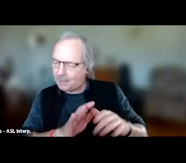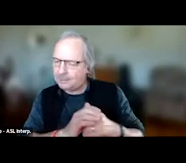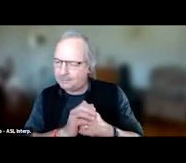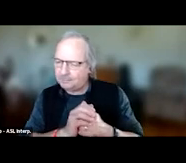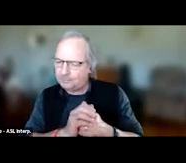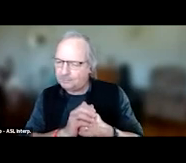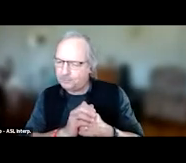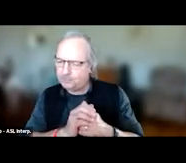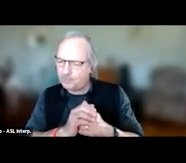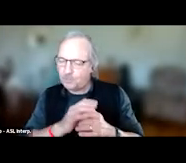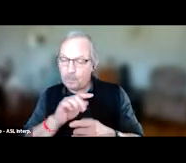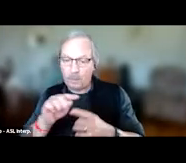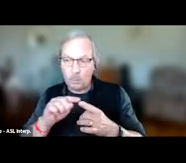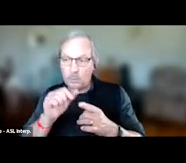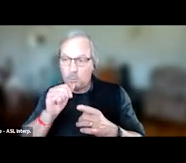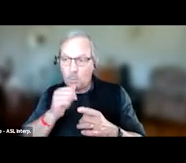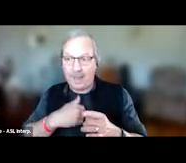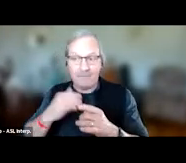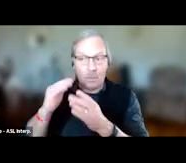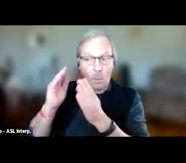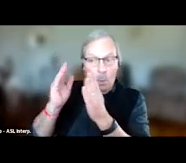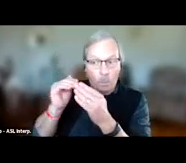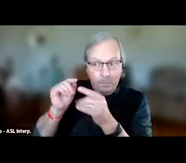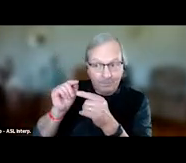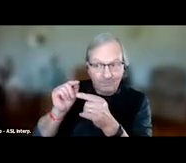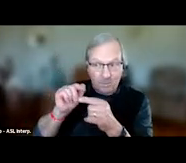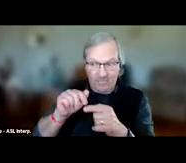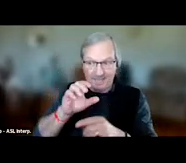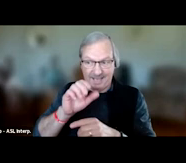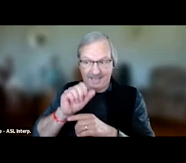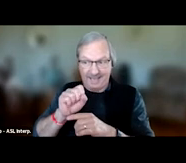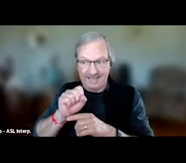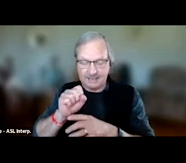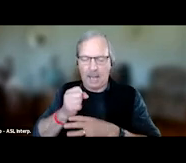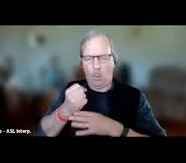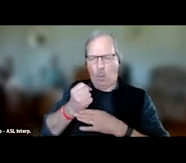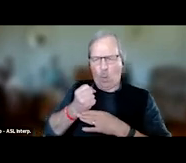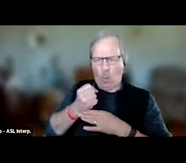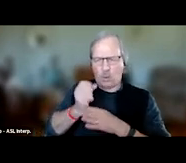And when you don't have the hope for this case, I'm gonna hold the hope for you. And I think that's a really important